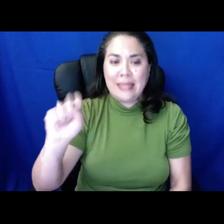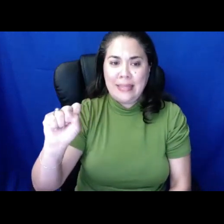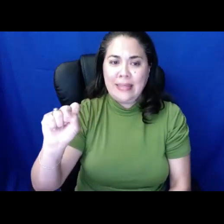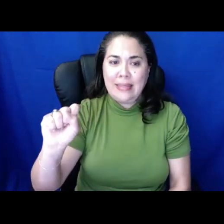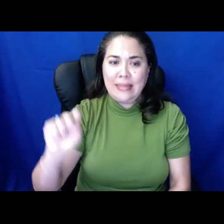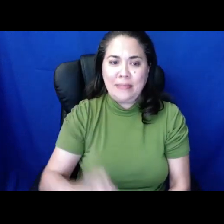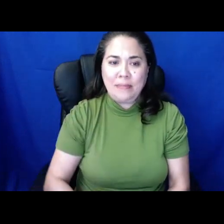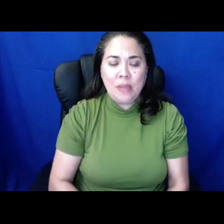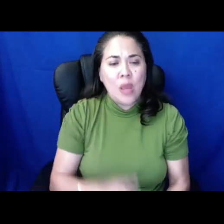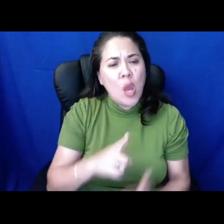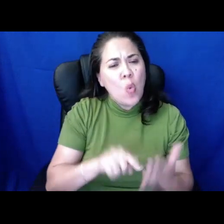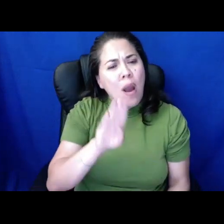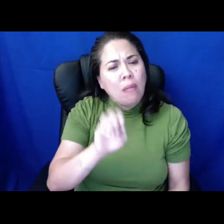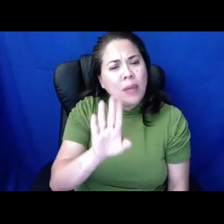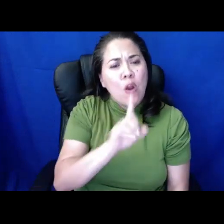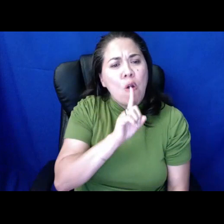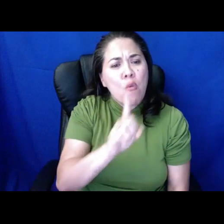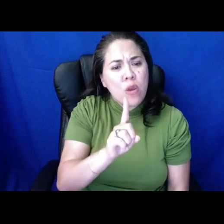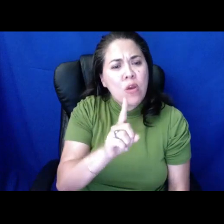Leslie McIntosh: What be her real name before fall or Ascension.